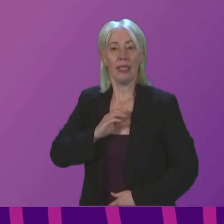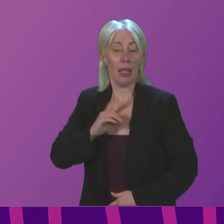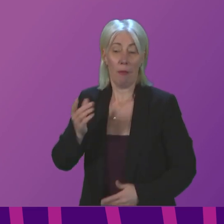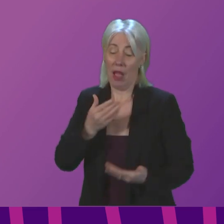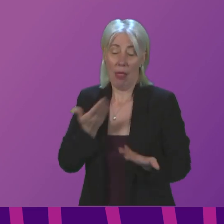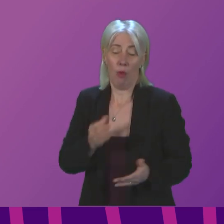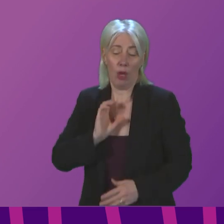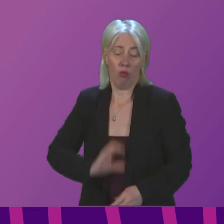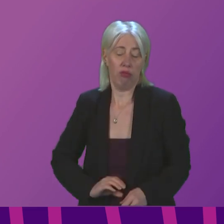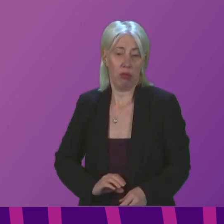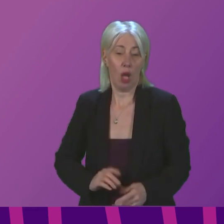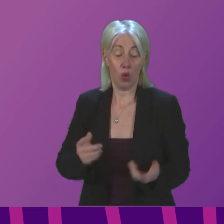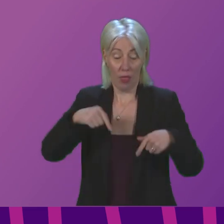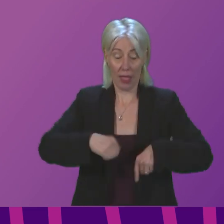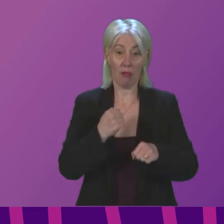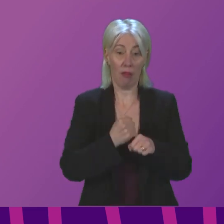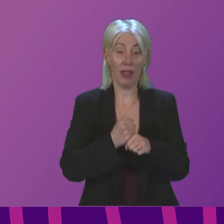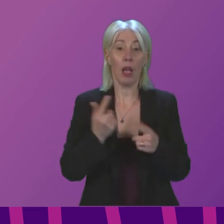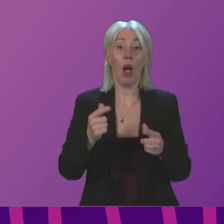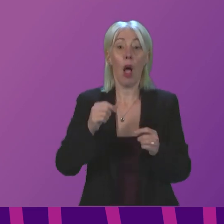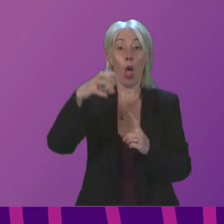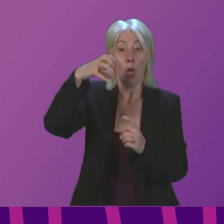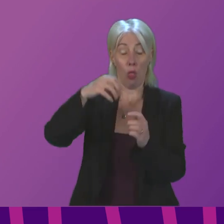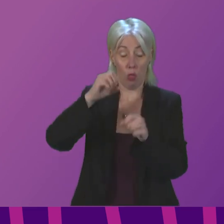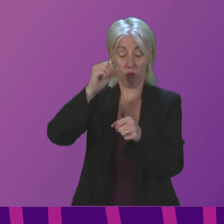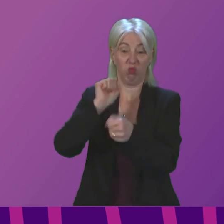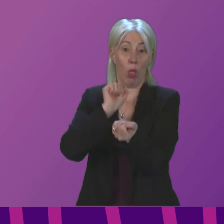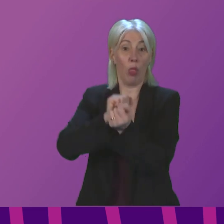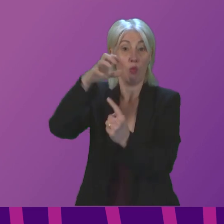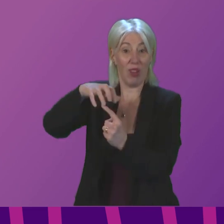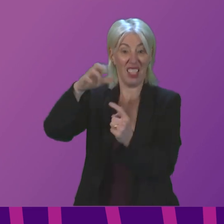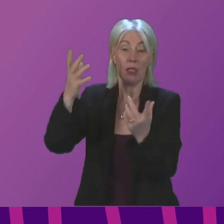to make: having emptier prisons from letting out early even more criminals, or protecting